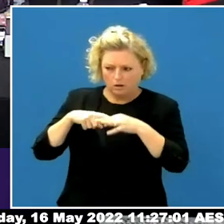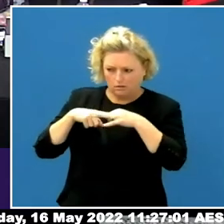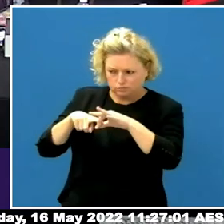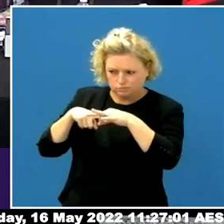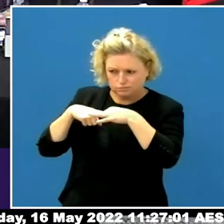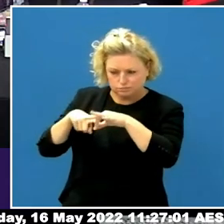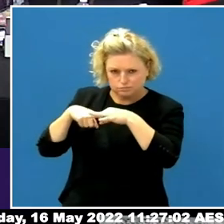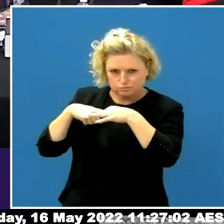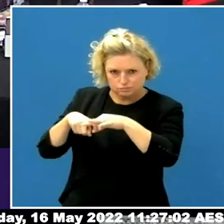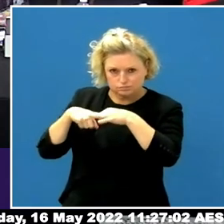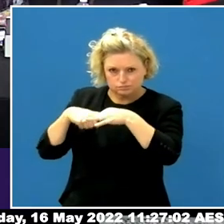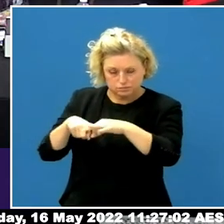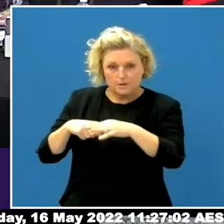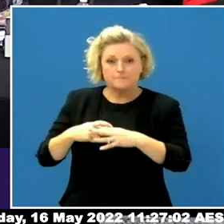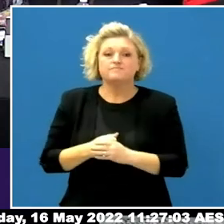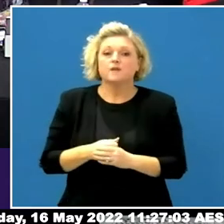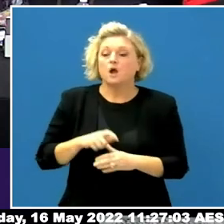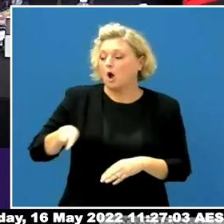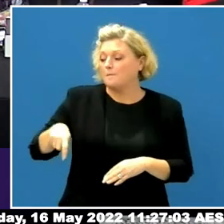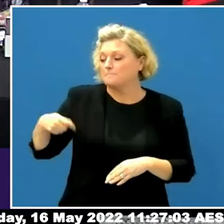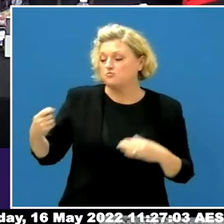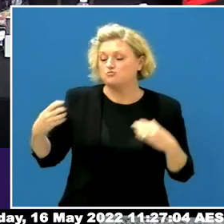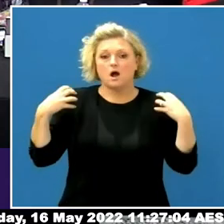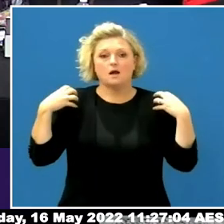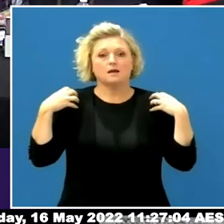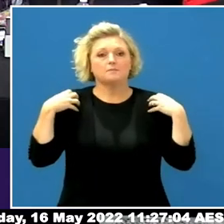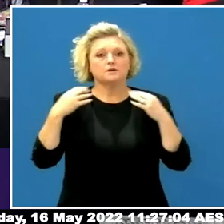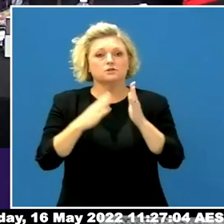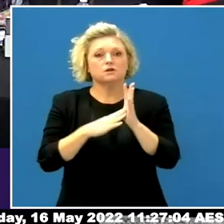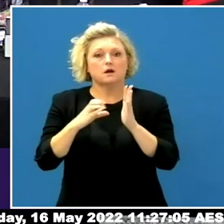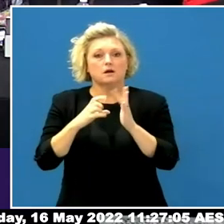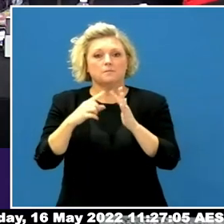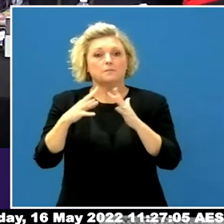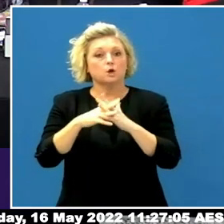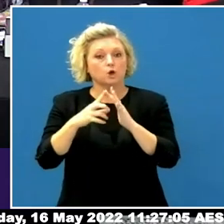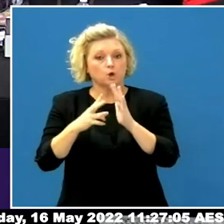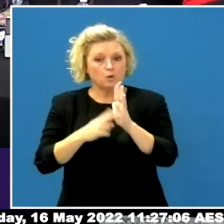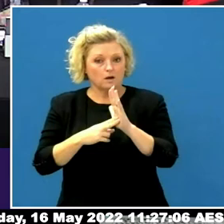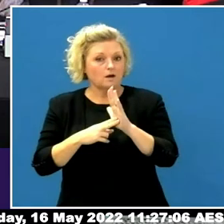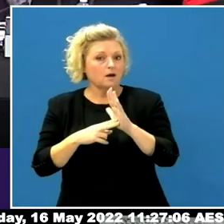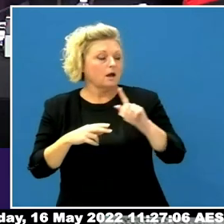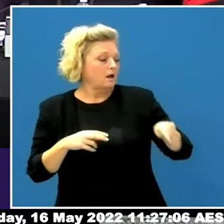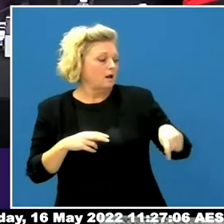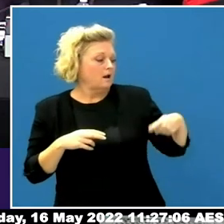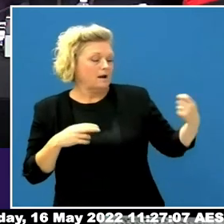McEwin and on my left is Commissioner Bennett, and we are the three Commissioners sitting on this hearing.